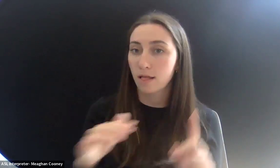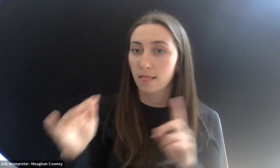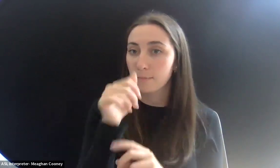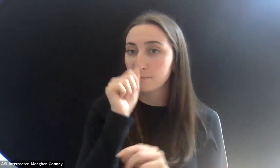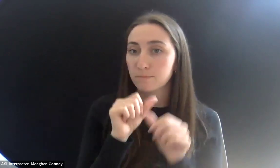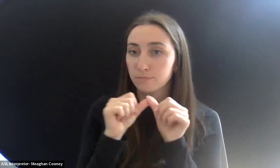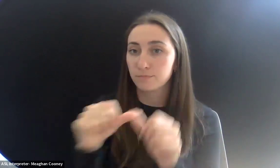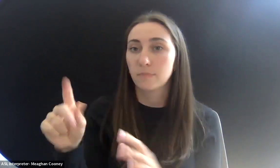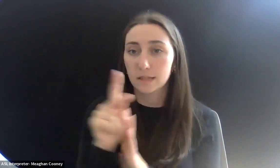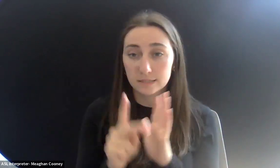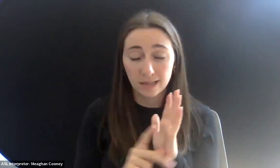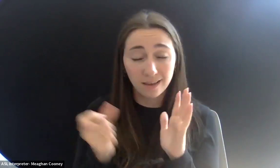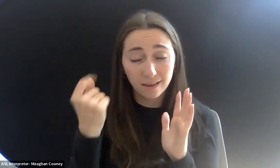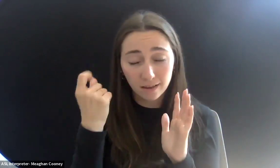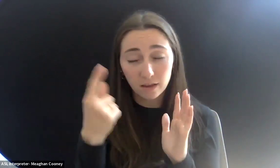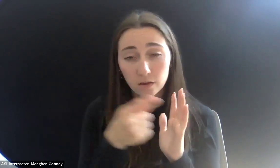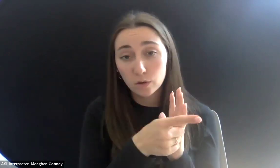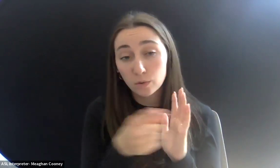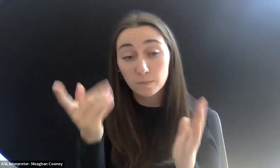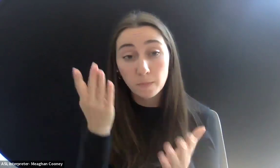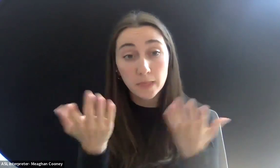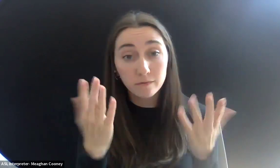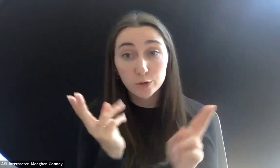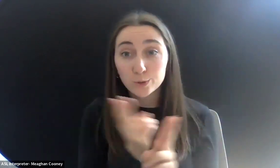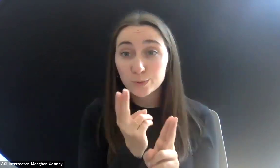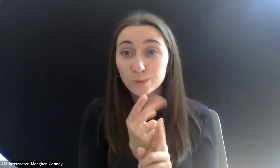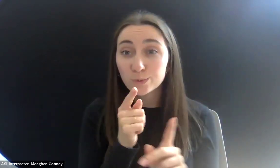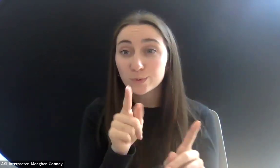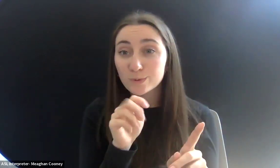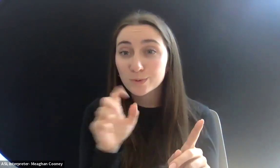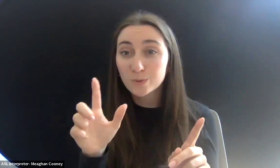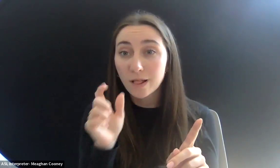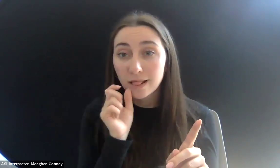Many of you may have used this tool to assess MEEPA projects